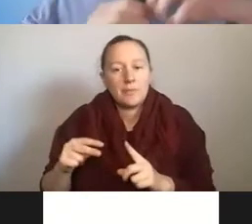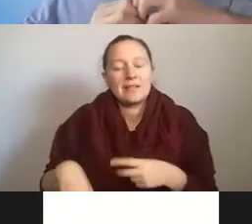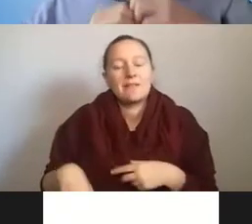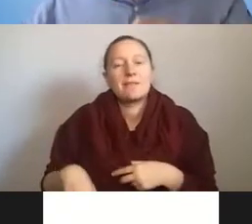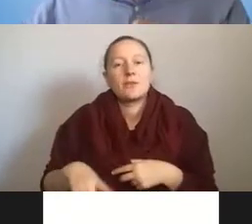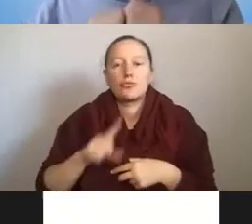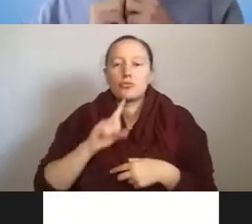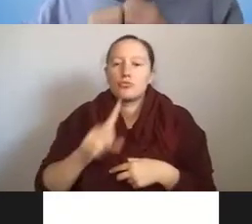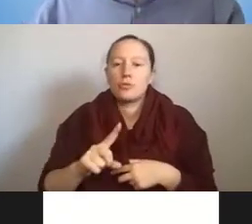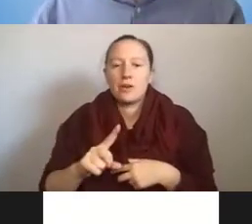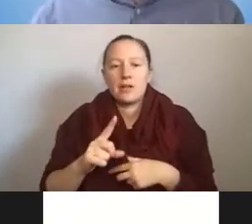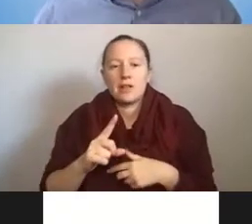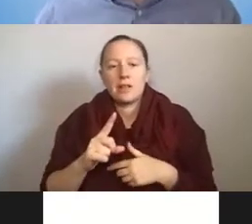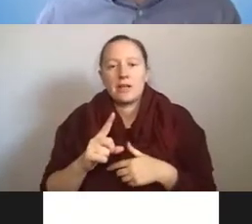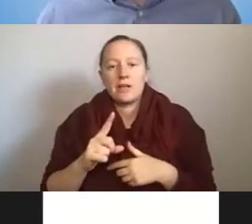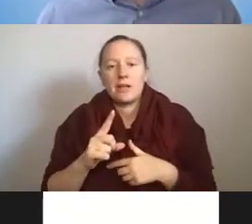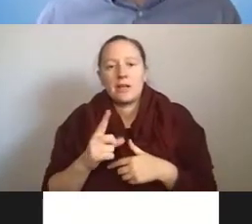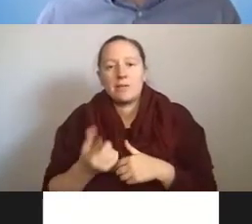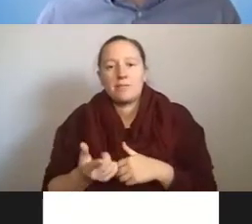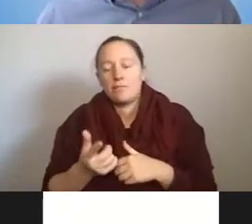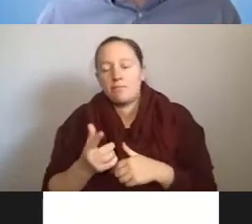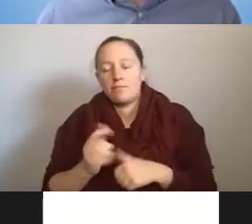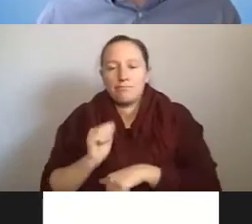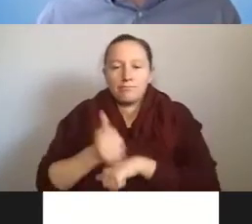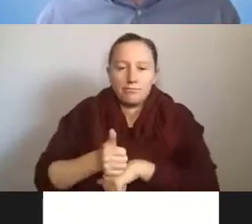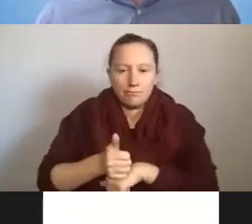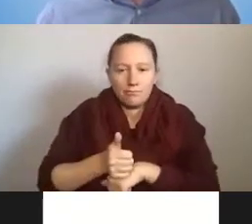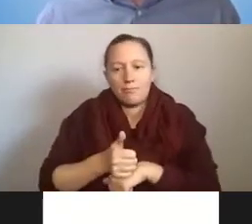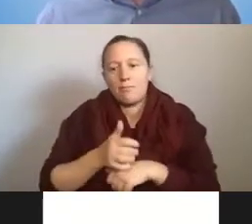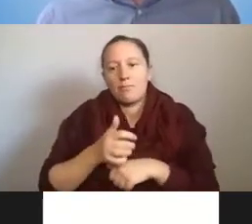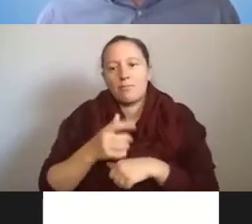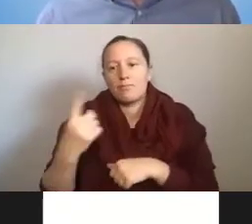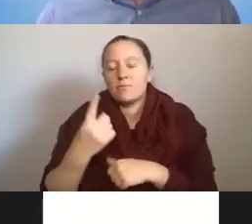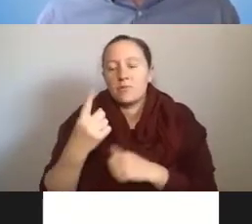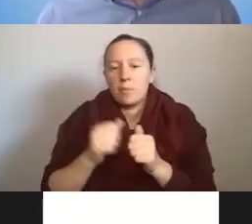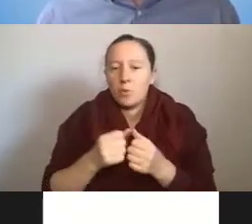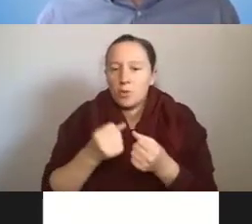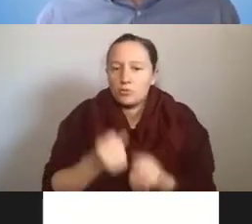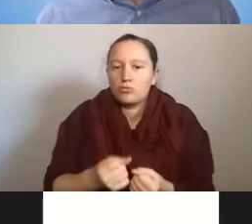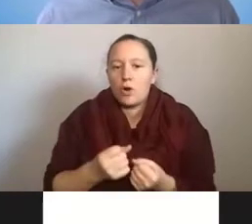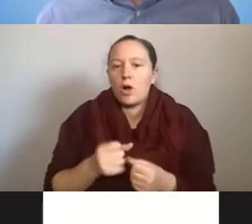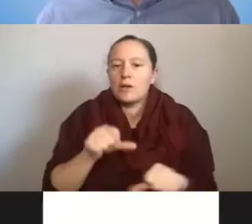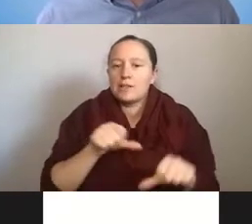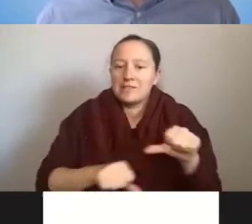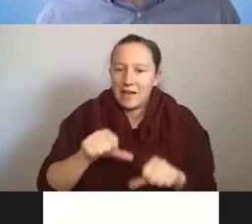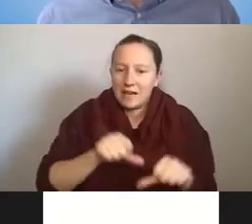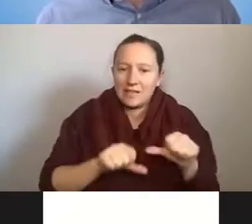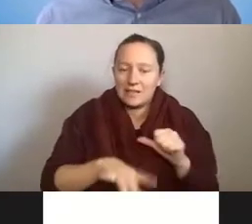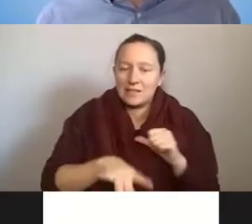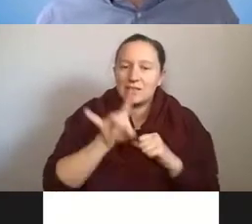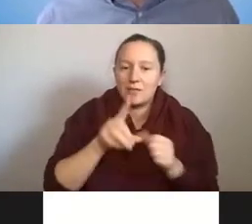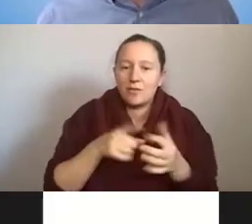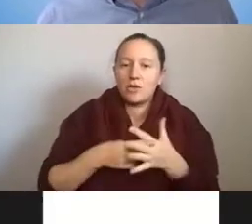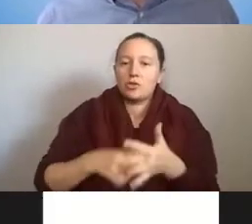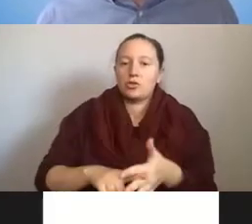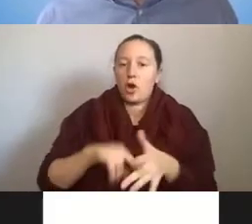on top of solid scientific discoveries in order to really start that process of turning science